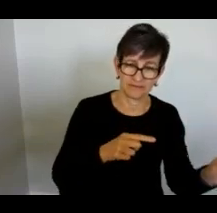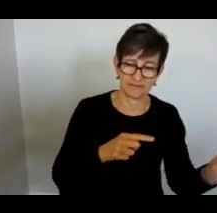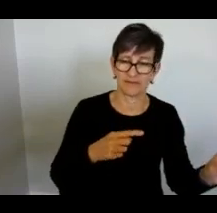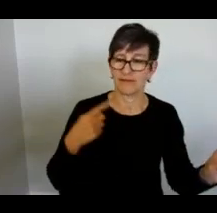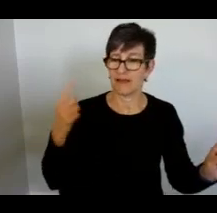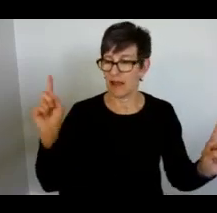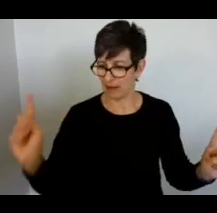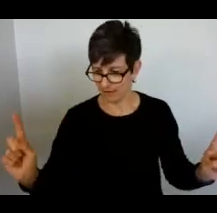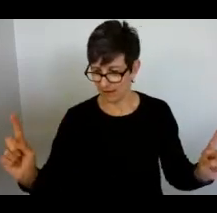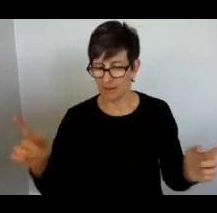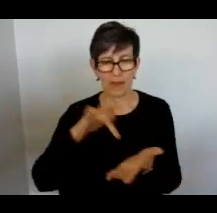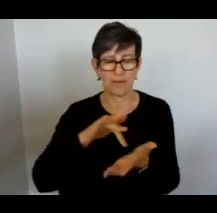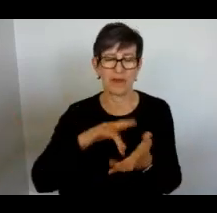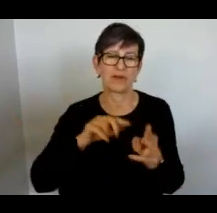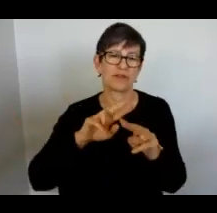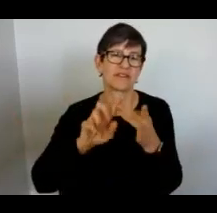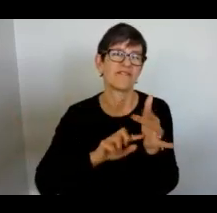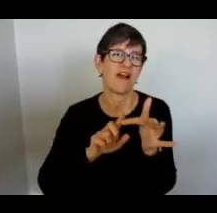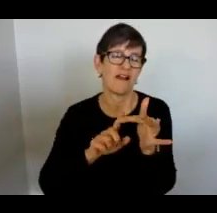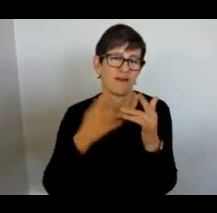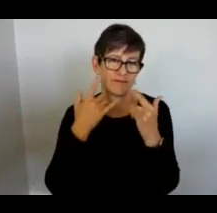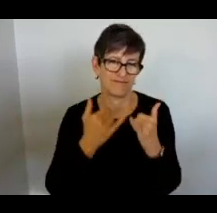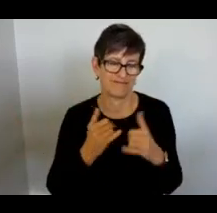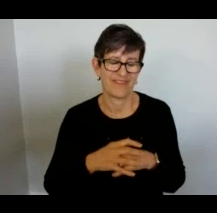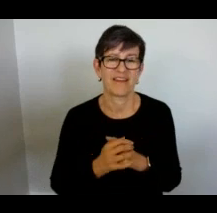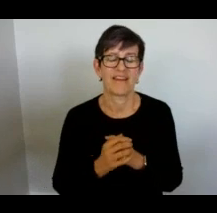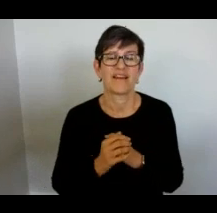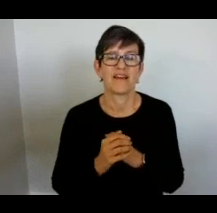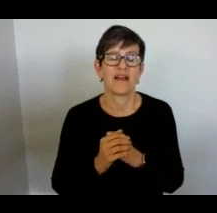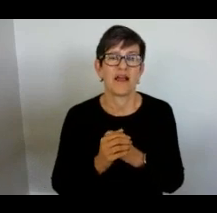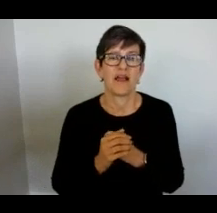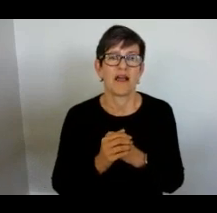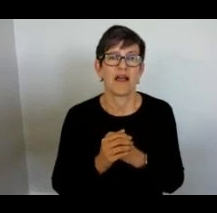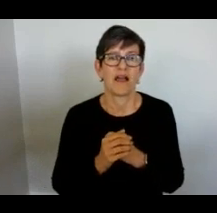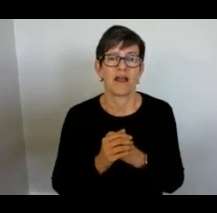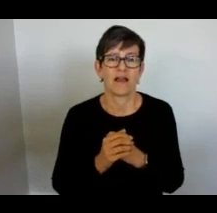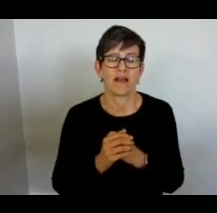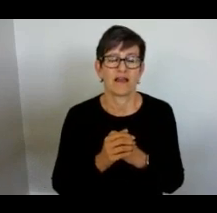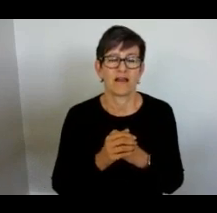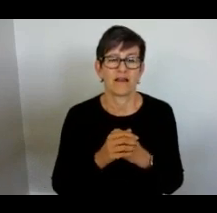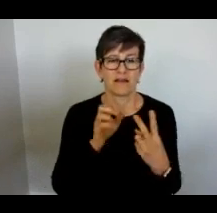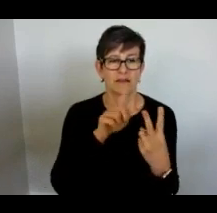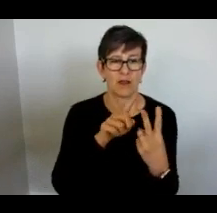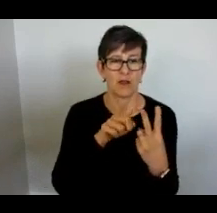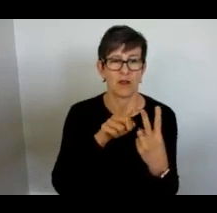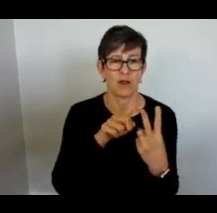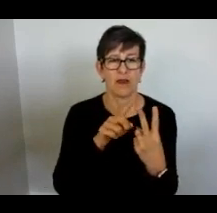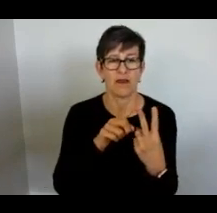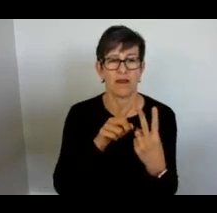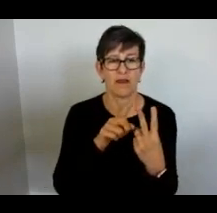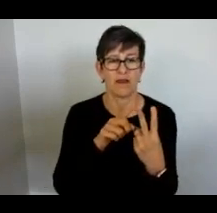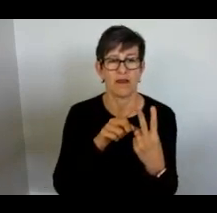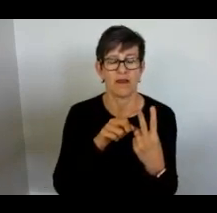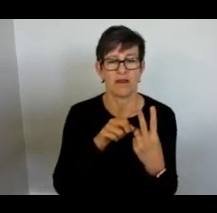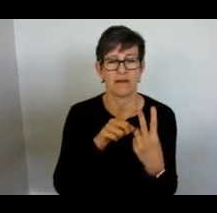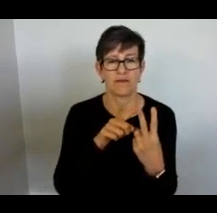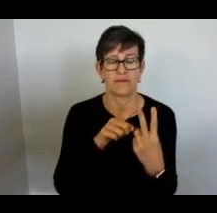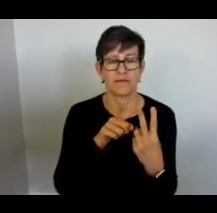In terms of the second point there around the mention space,